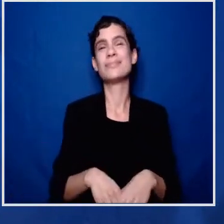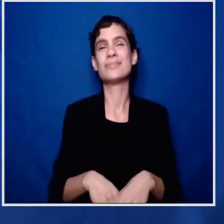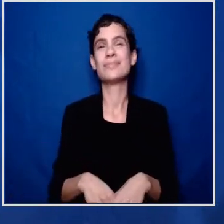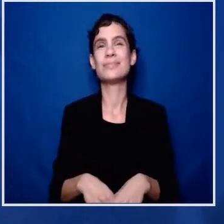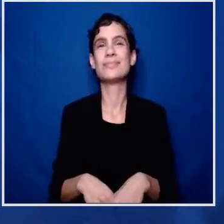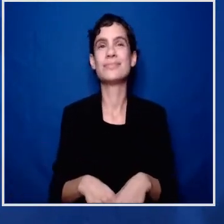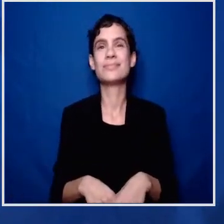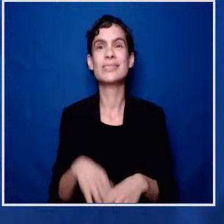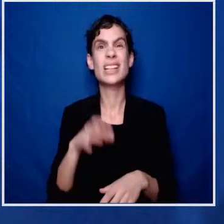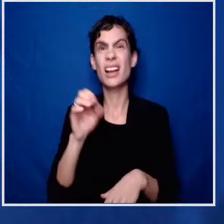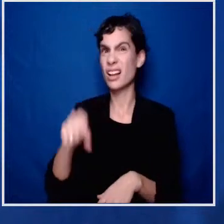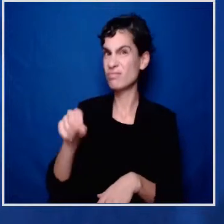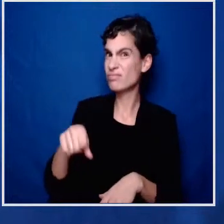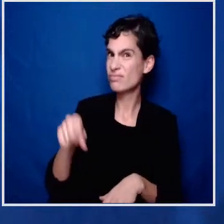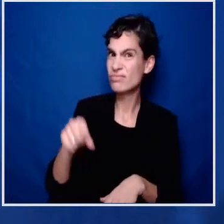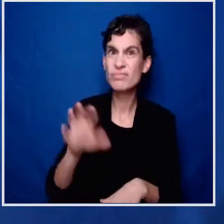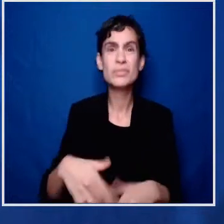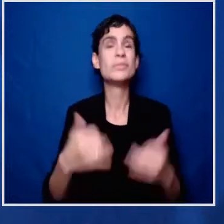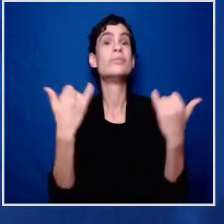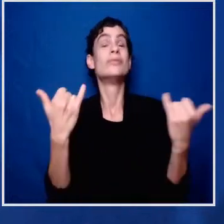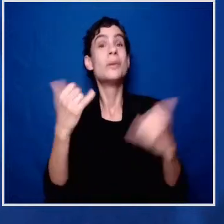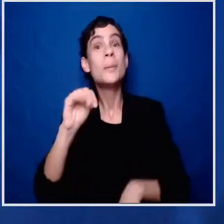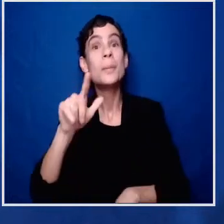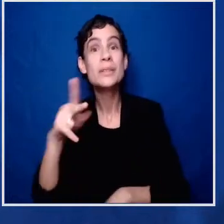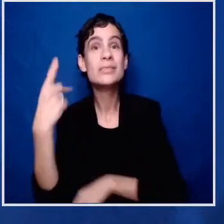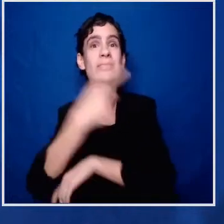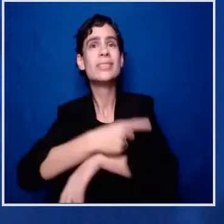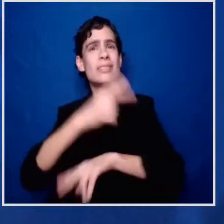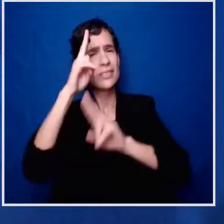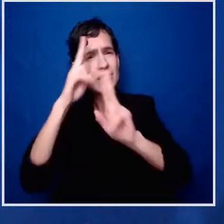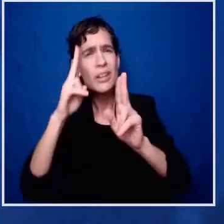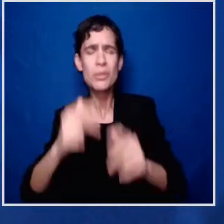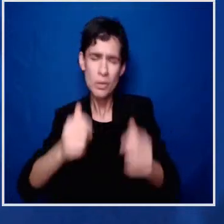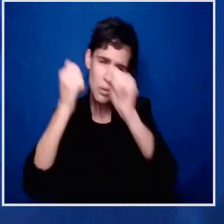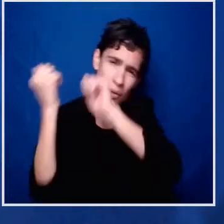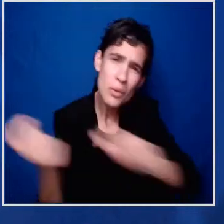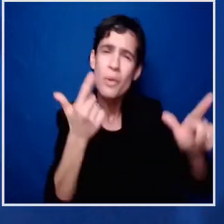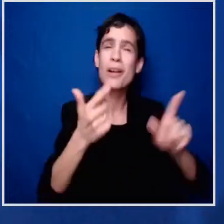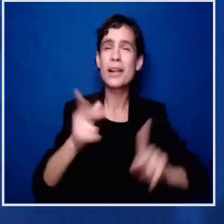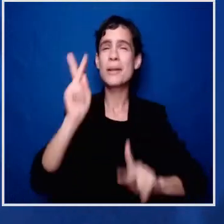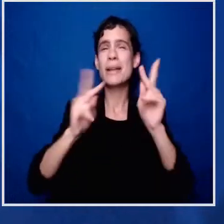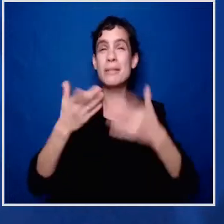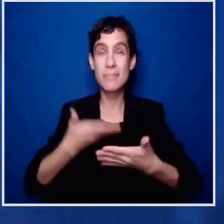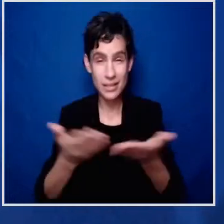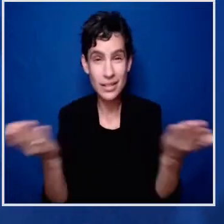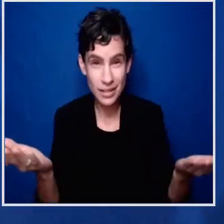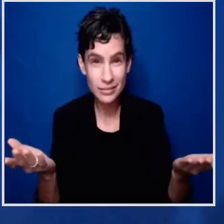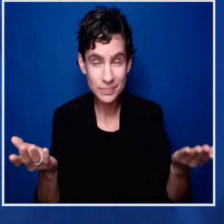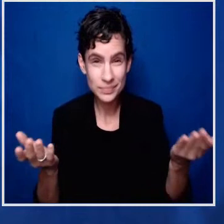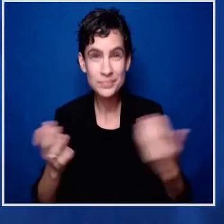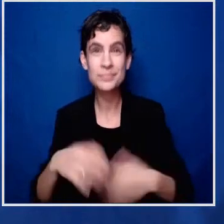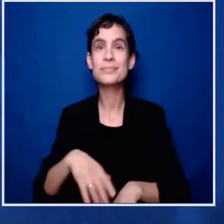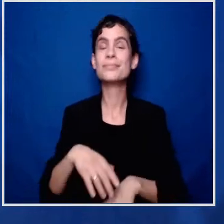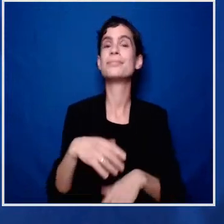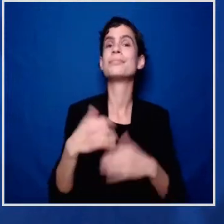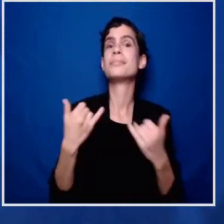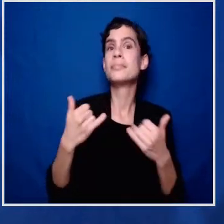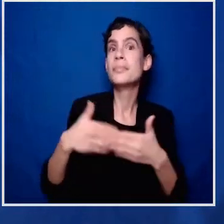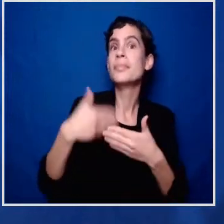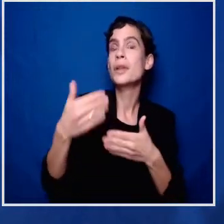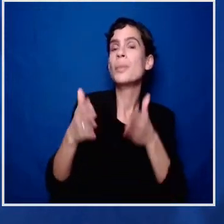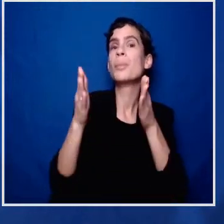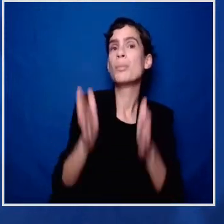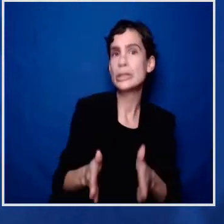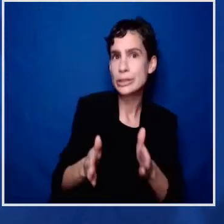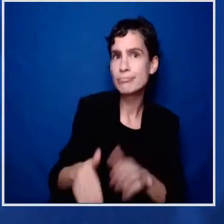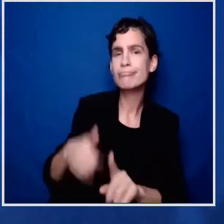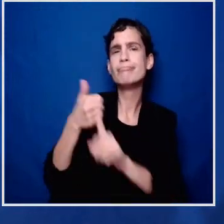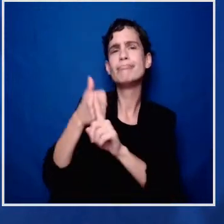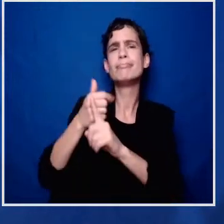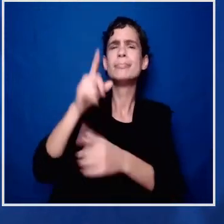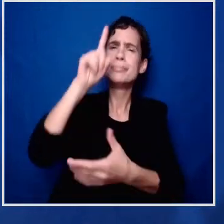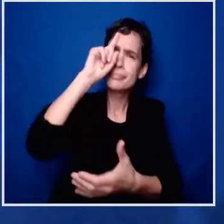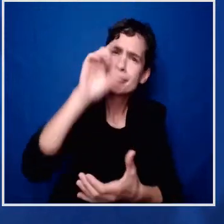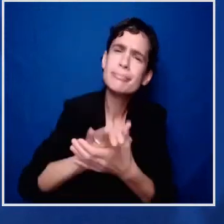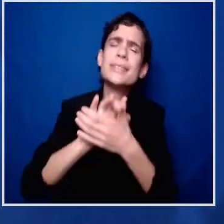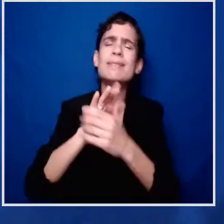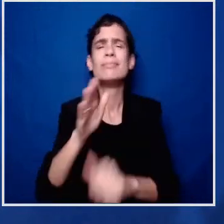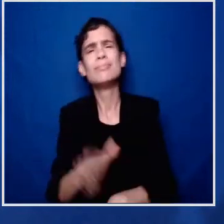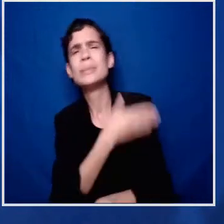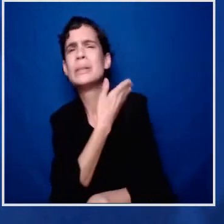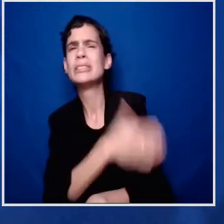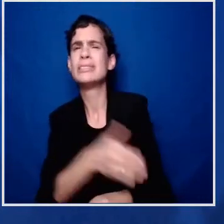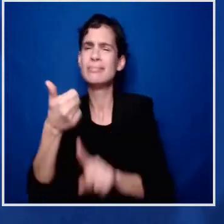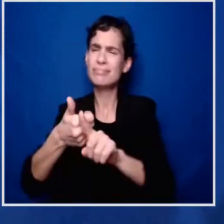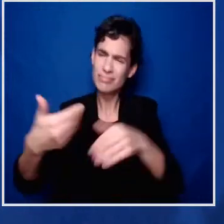MORE ABOUT HOW DR. KING HAS